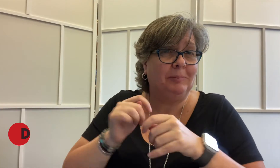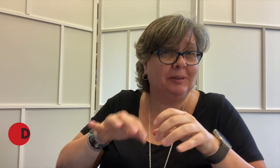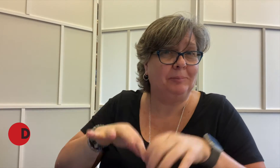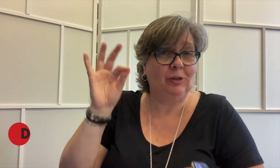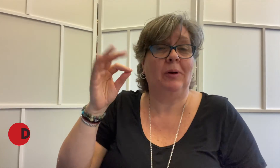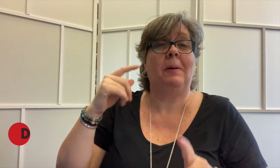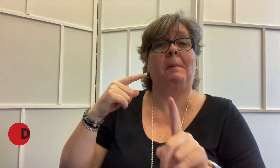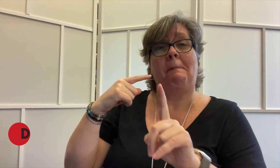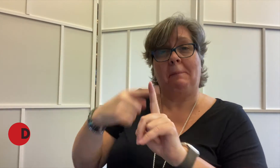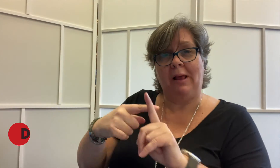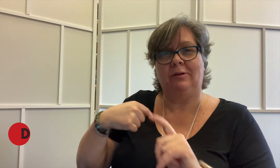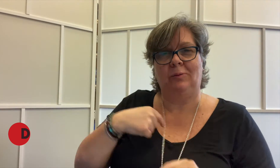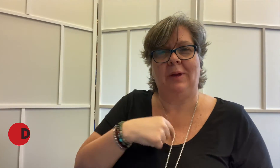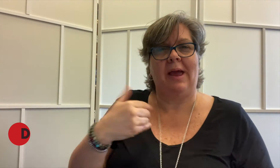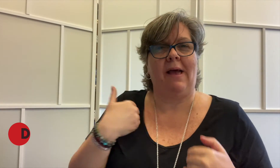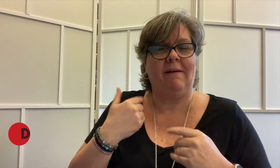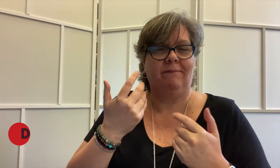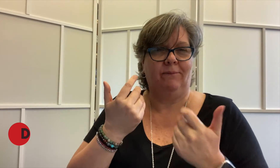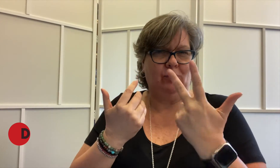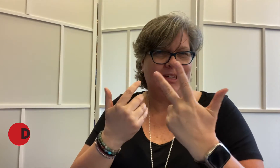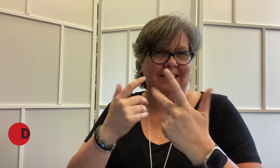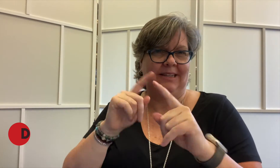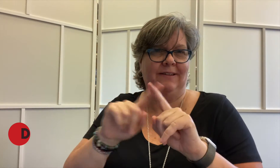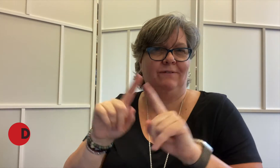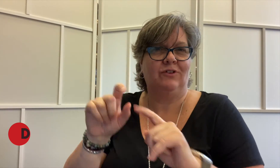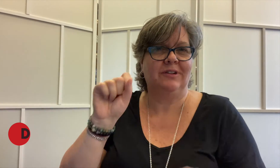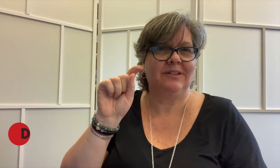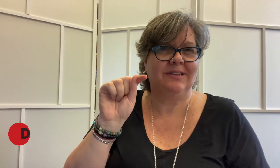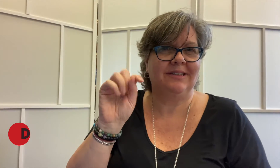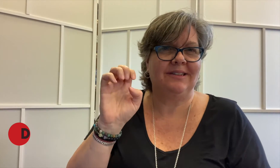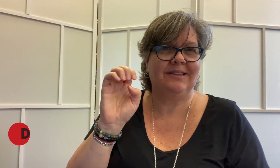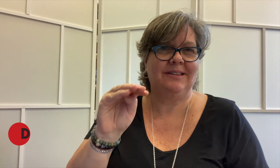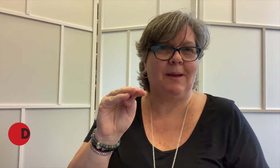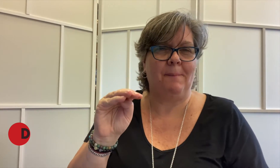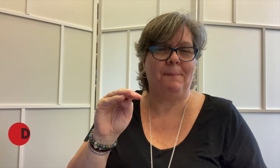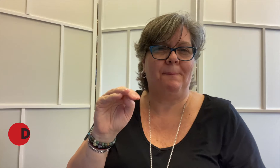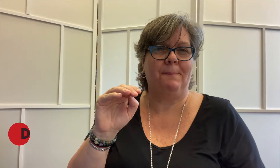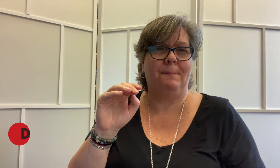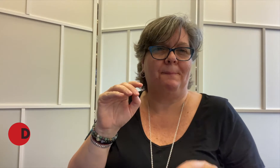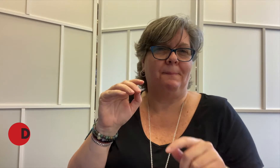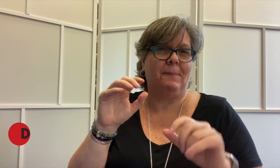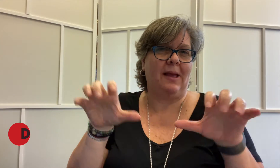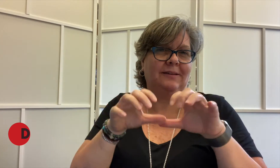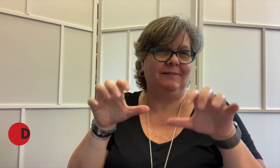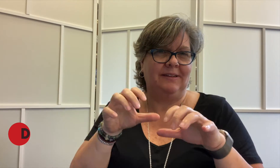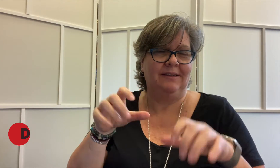in addition to three different Stems activities -